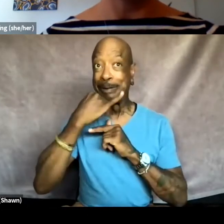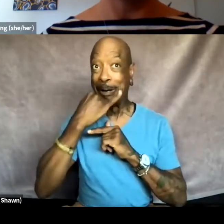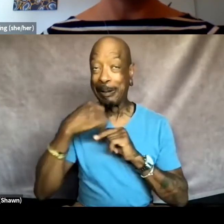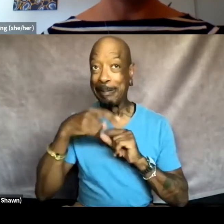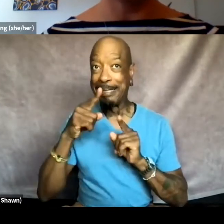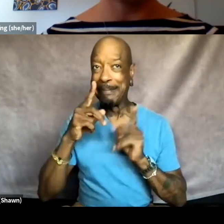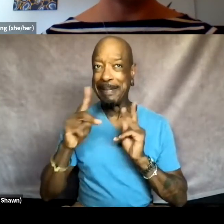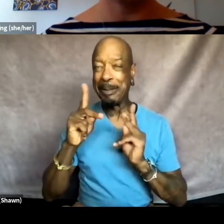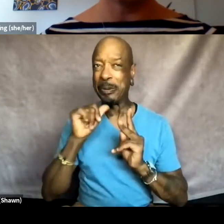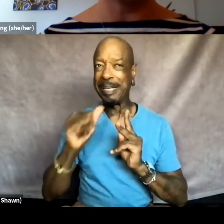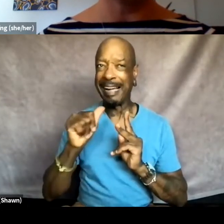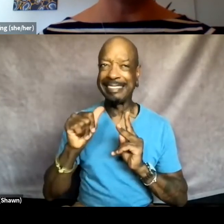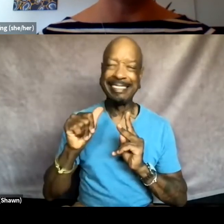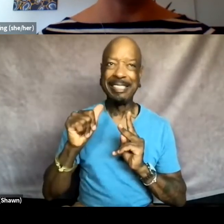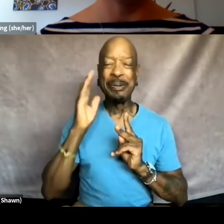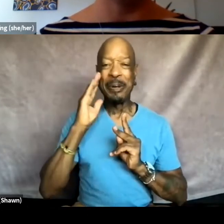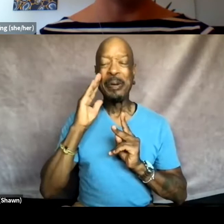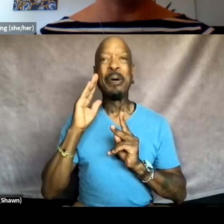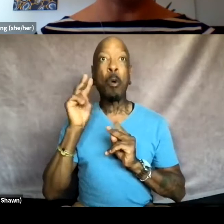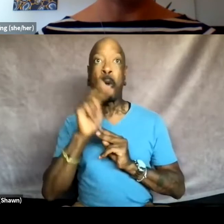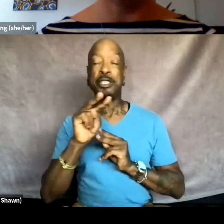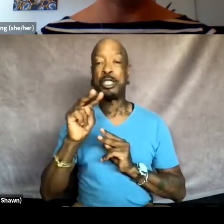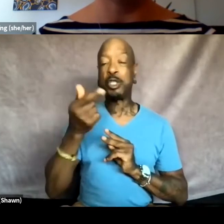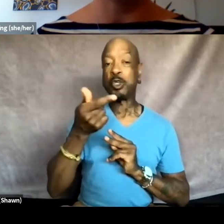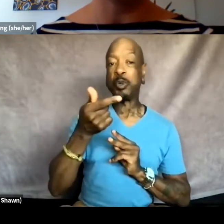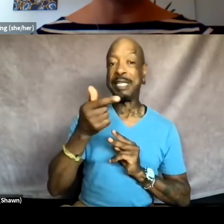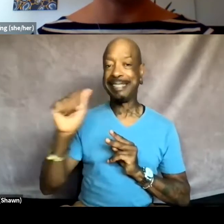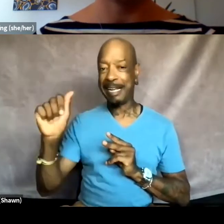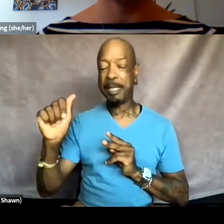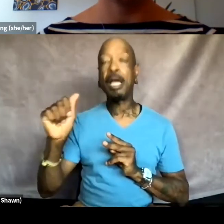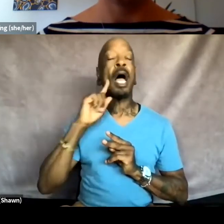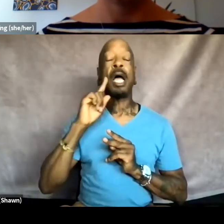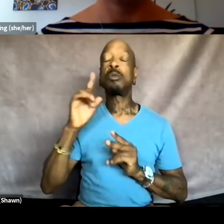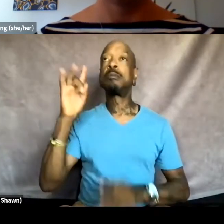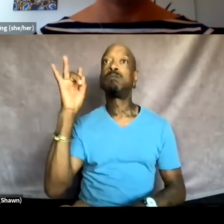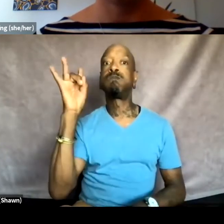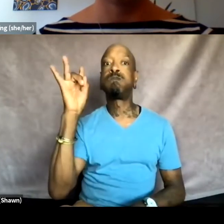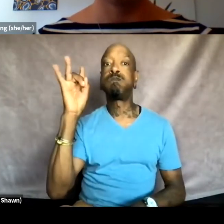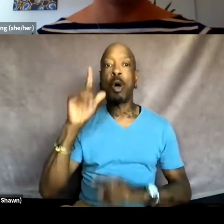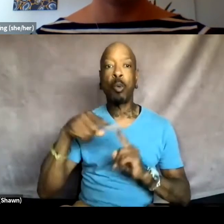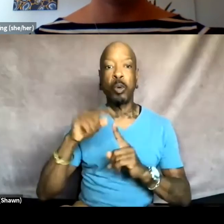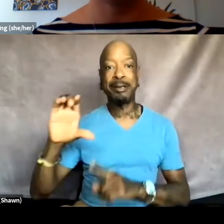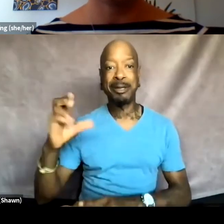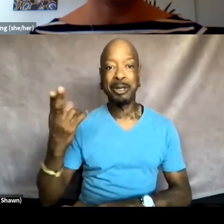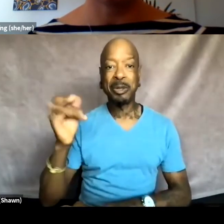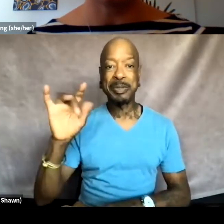Kathleen Simpson: I was devastated when Christina left and and when Meredith had to find quote